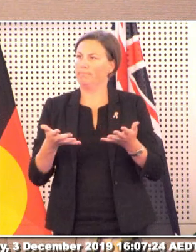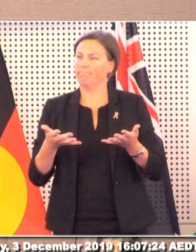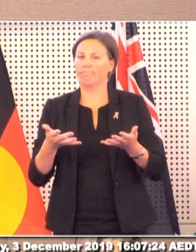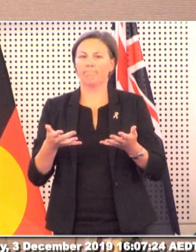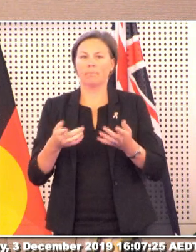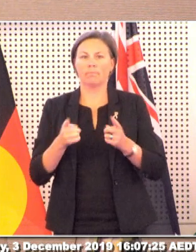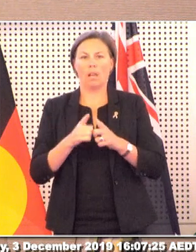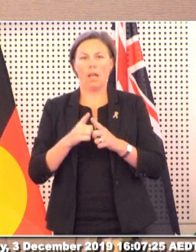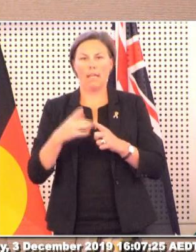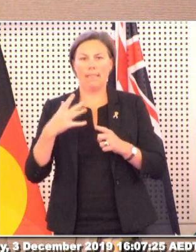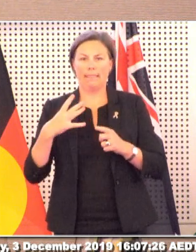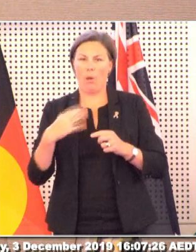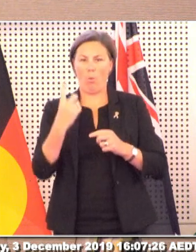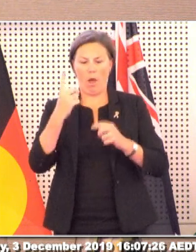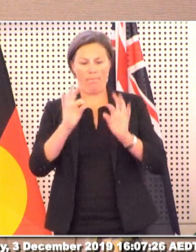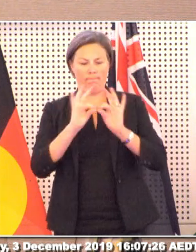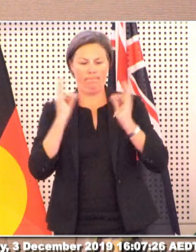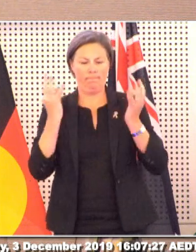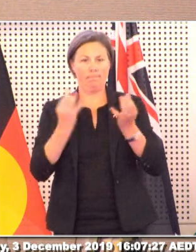make a decision and get some things done.